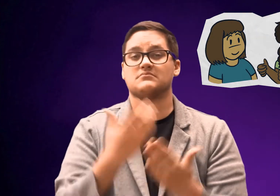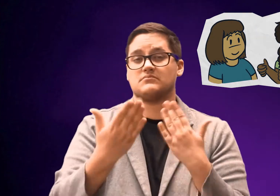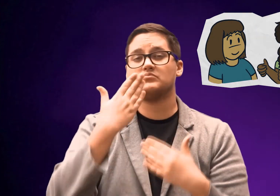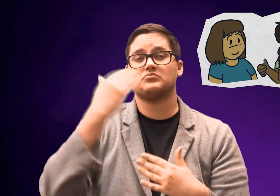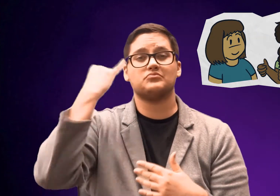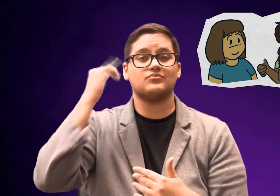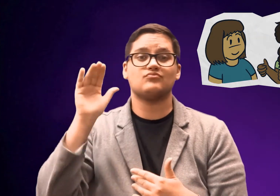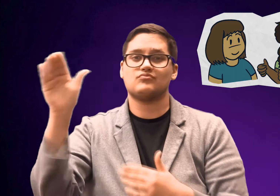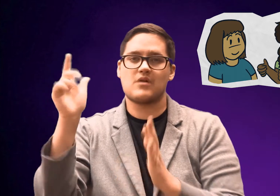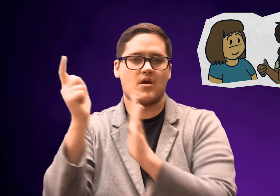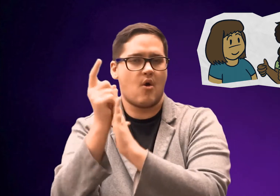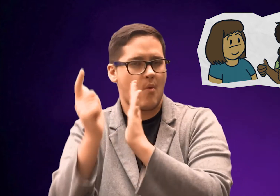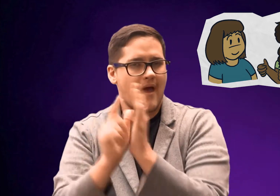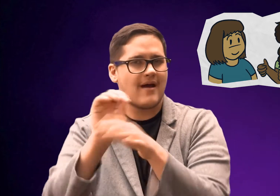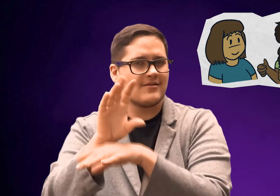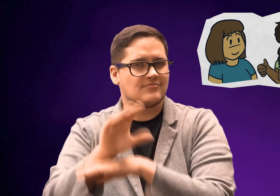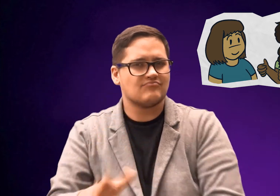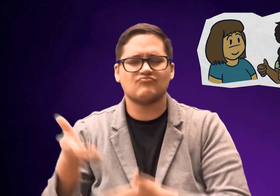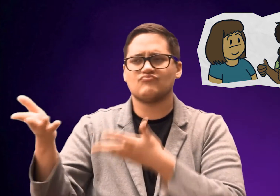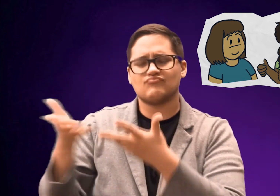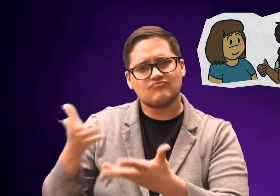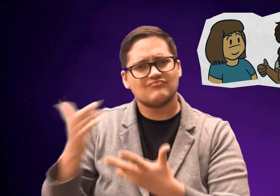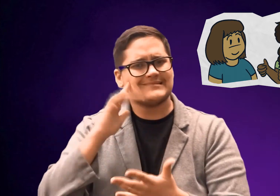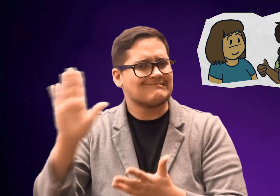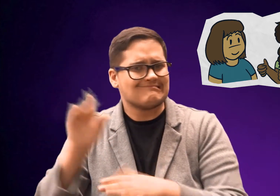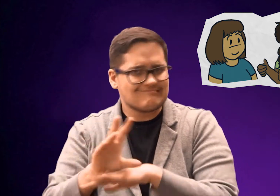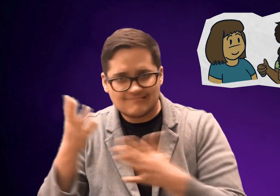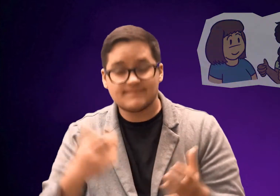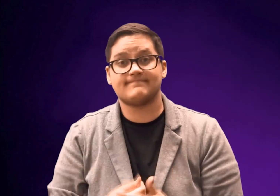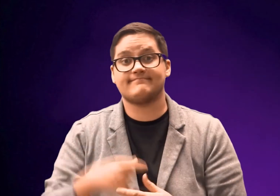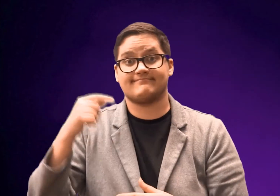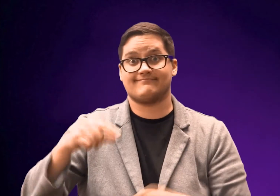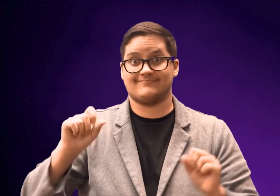You may also want to seek legal advice before deciding whether to disclose your HIV status.